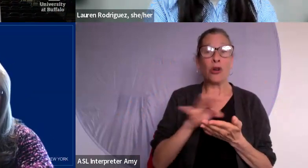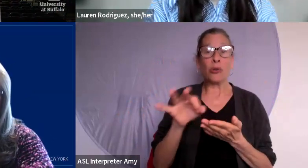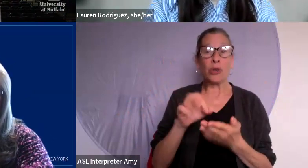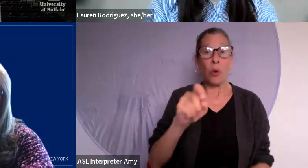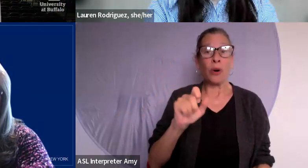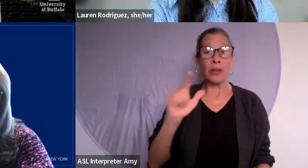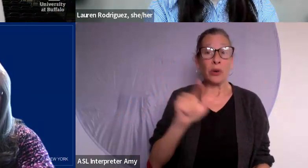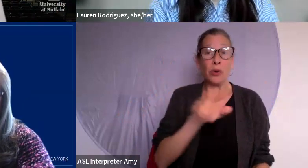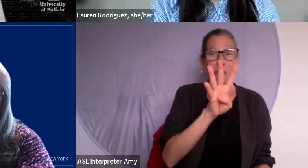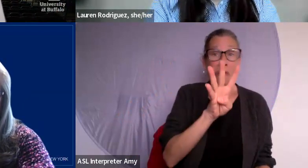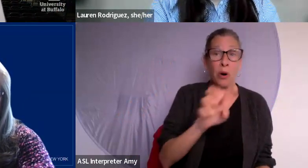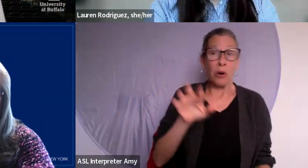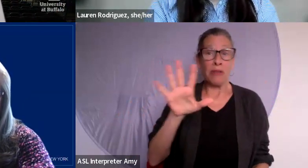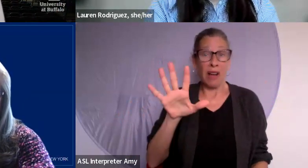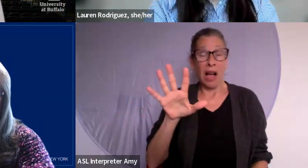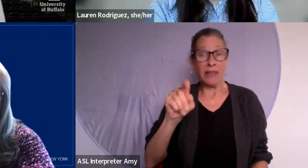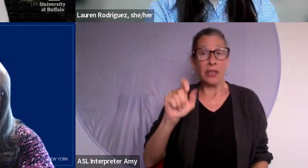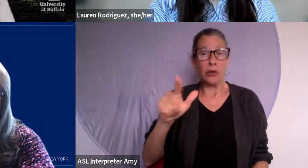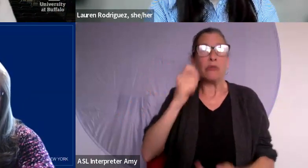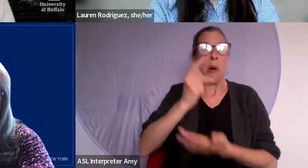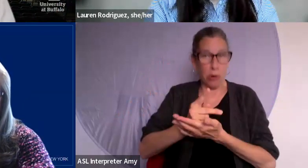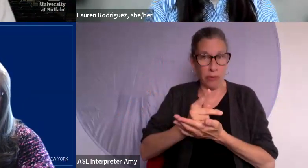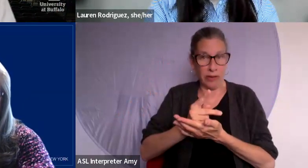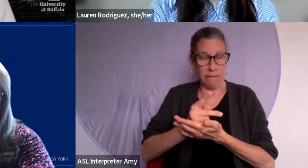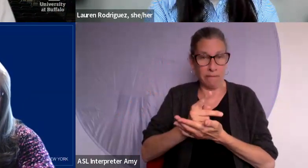is a four or a five, that tool is approved. Anything that is a